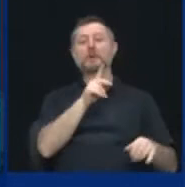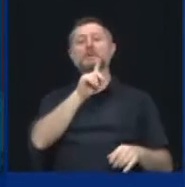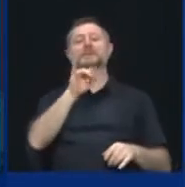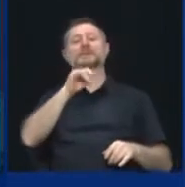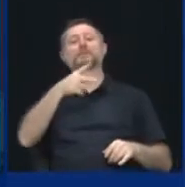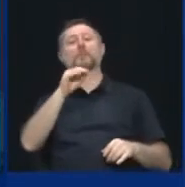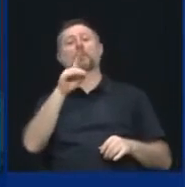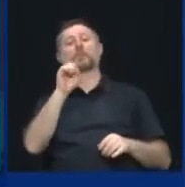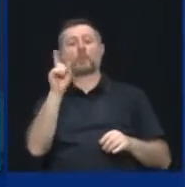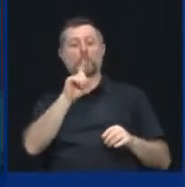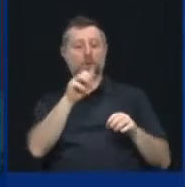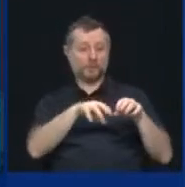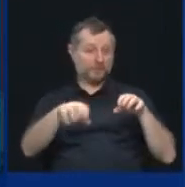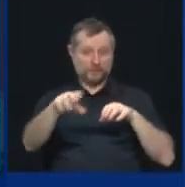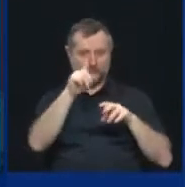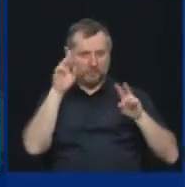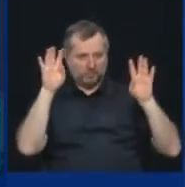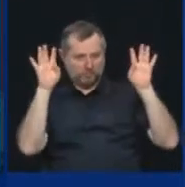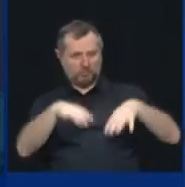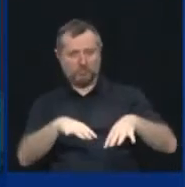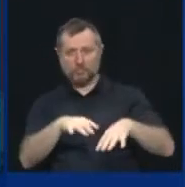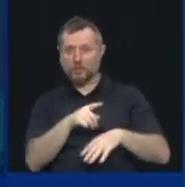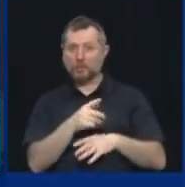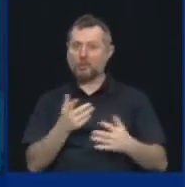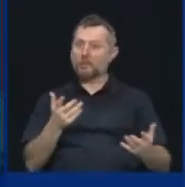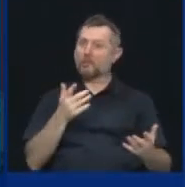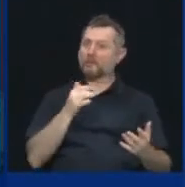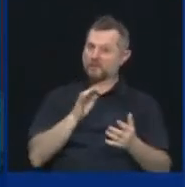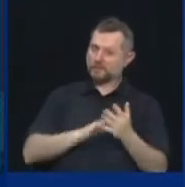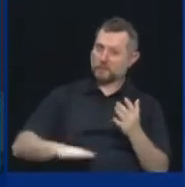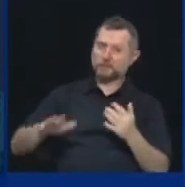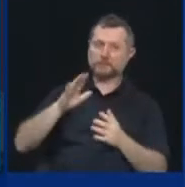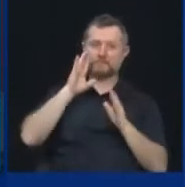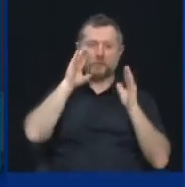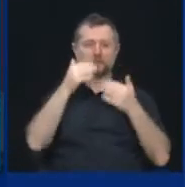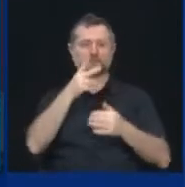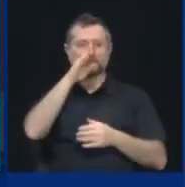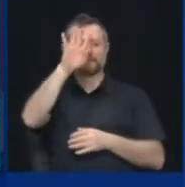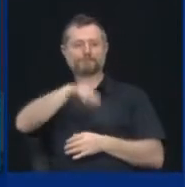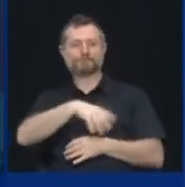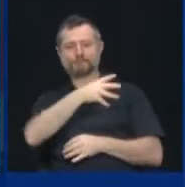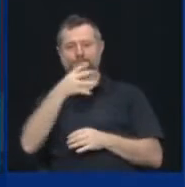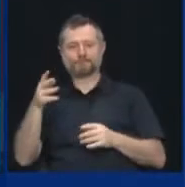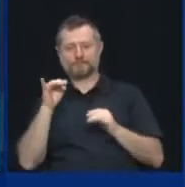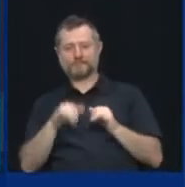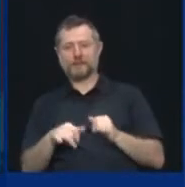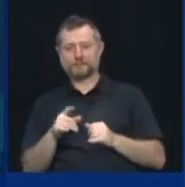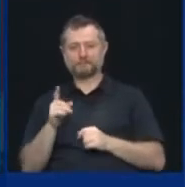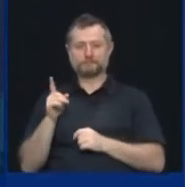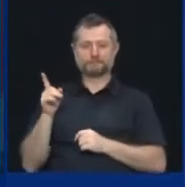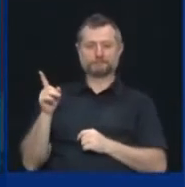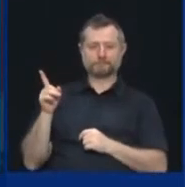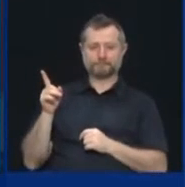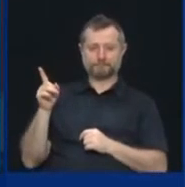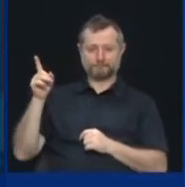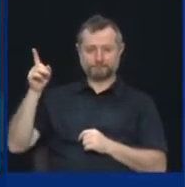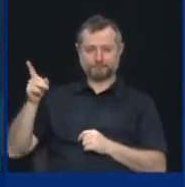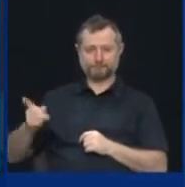WE ARE GOING TO DO THE SAME THING WITH THE CODES. WE ARE GOINGO T FOCUS ON ZIP CODES.